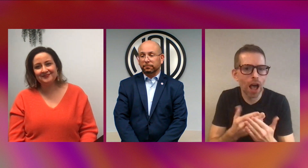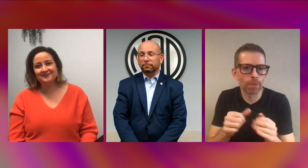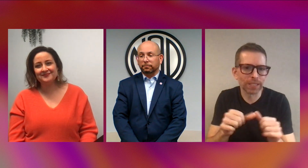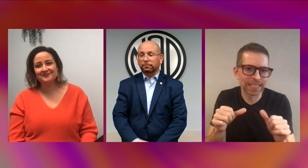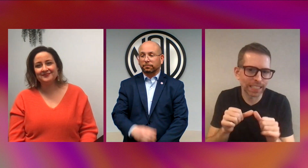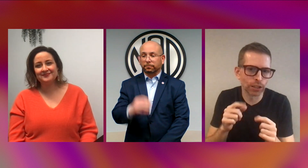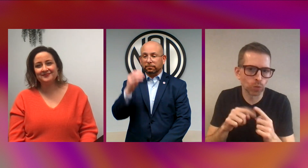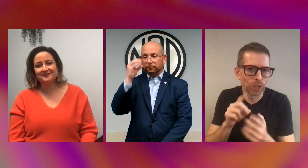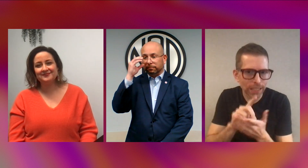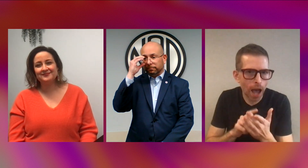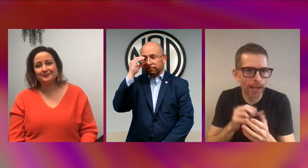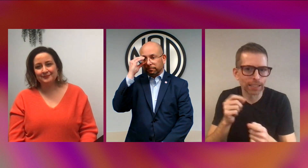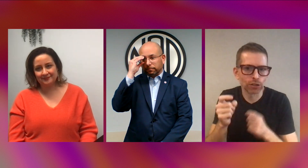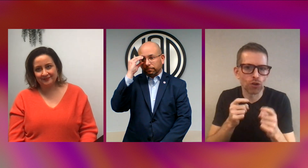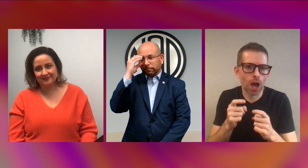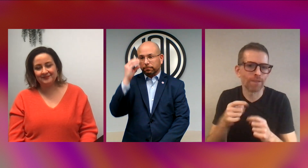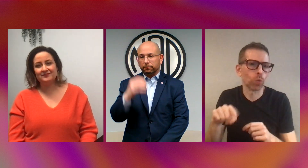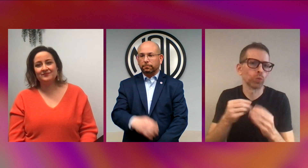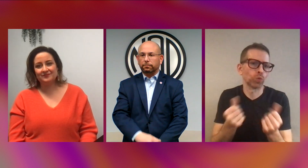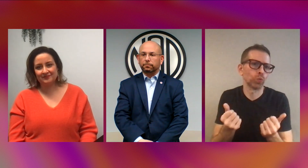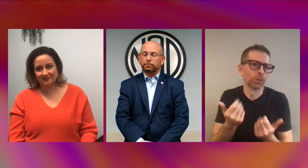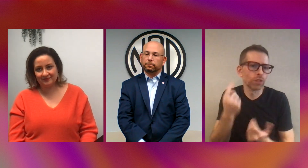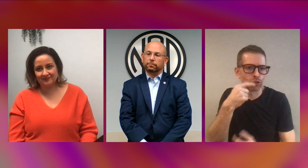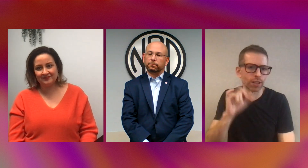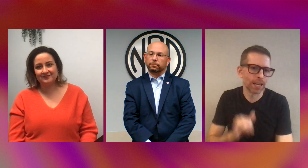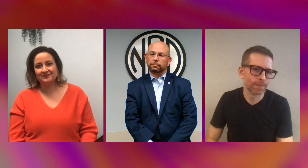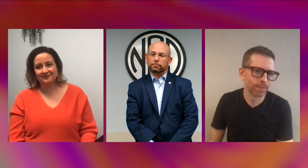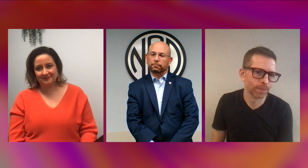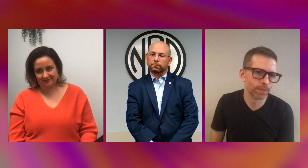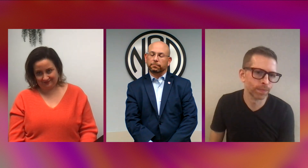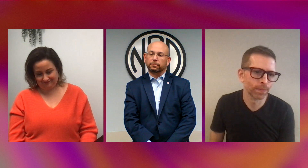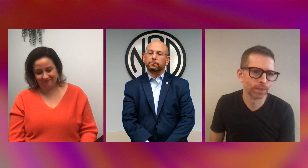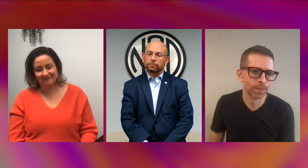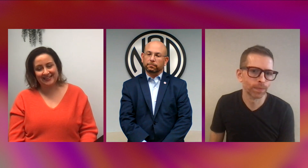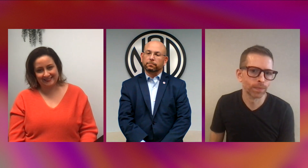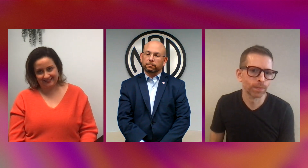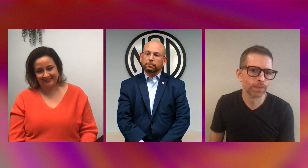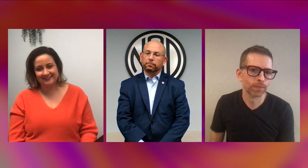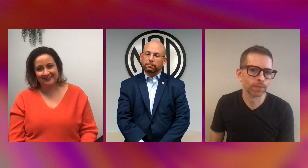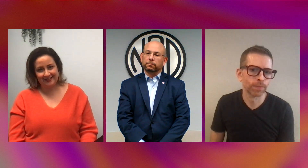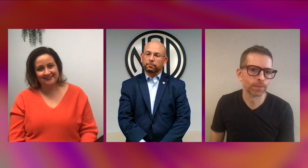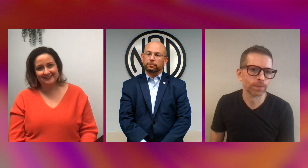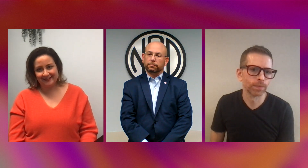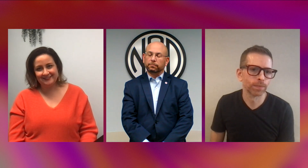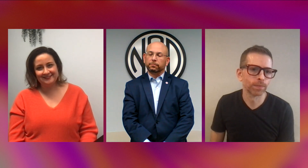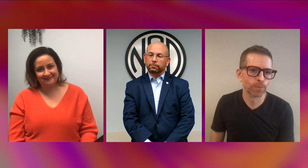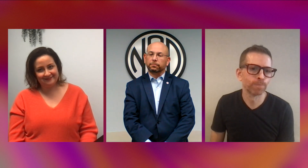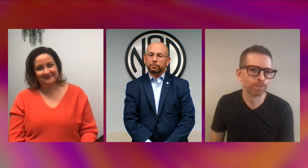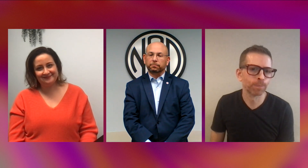than anyone else and we're positioned very well to design and drive what those solutions should look like.